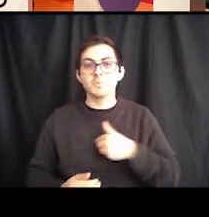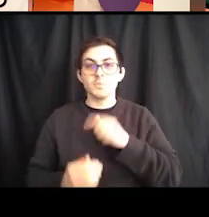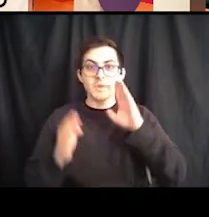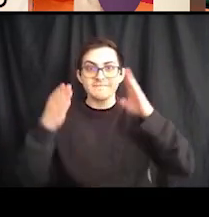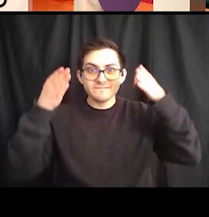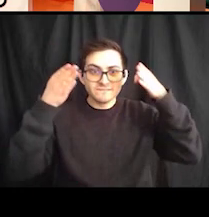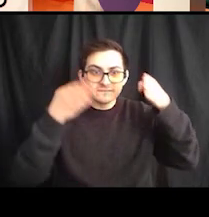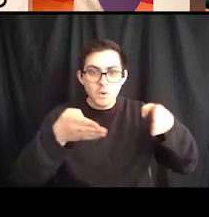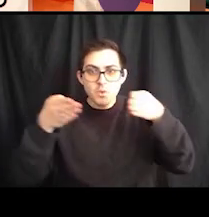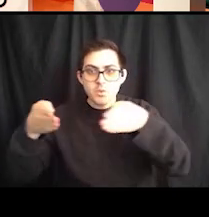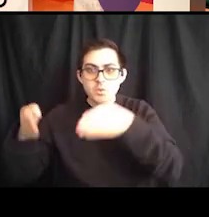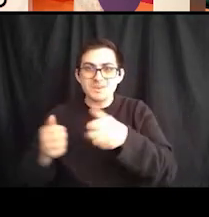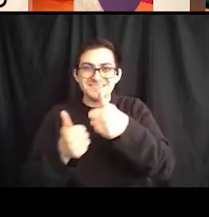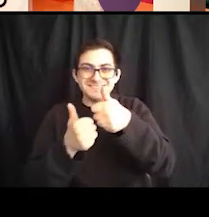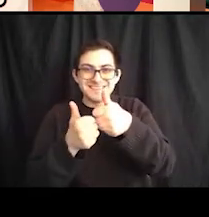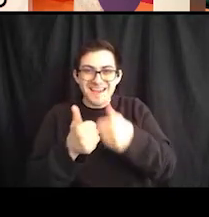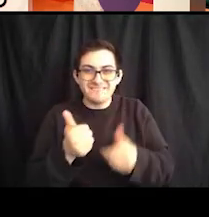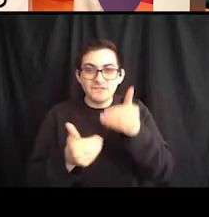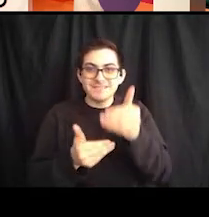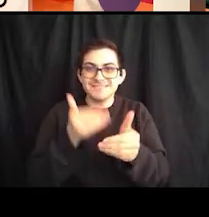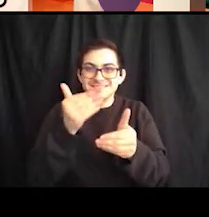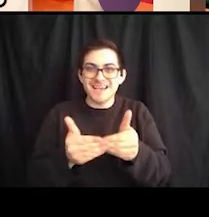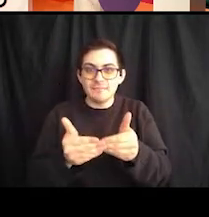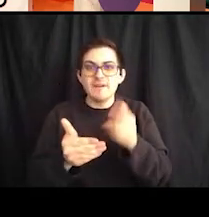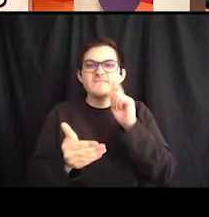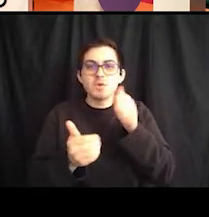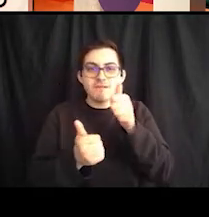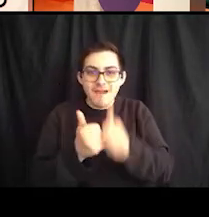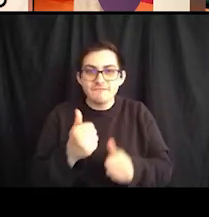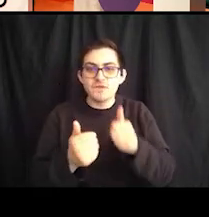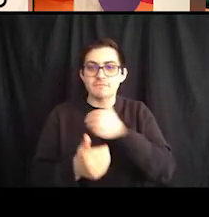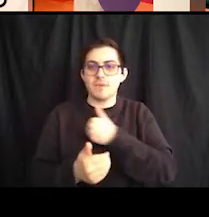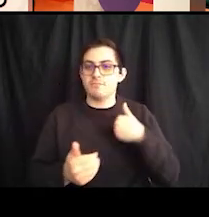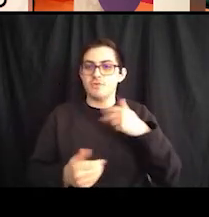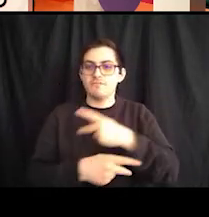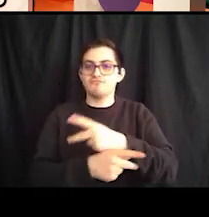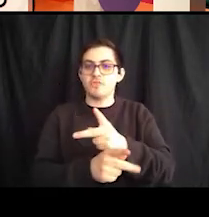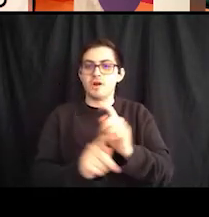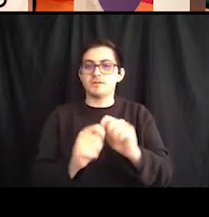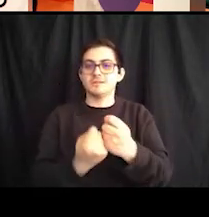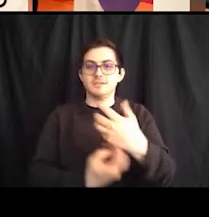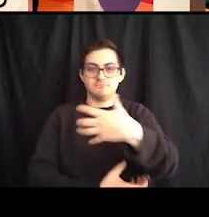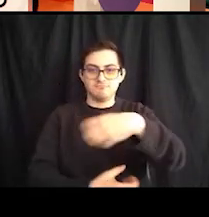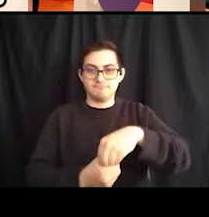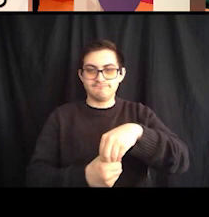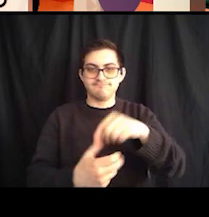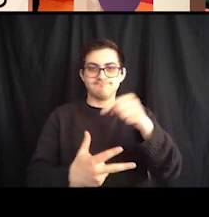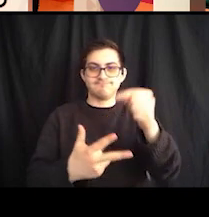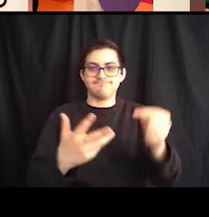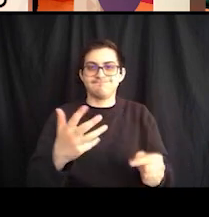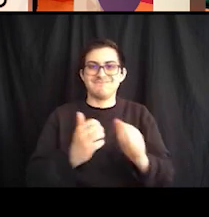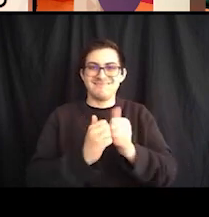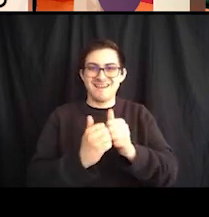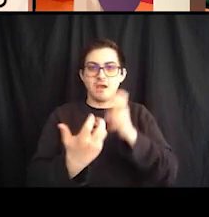So that was a little bit on our bigger picture, but today, actually I want to focus on the details. You were bombarded with information yesterday.